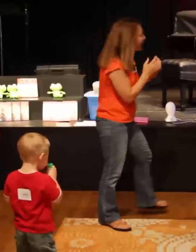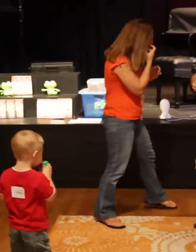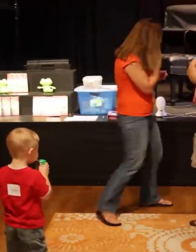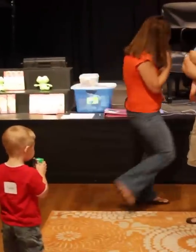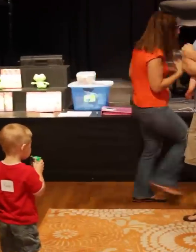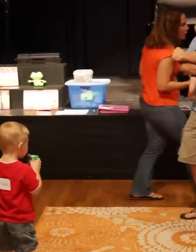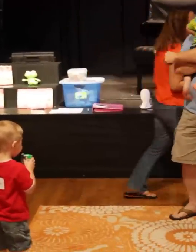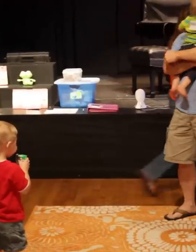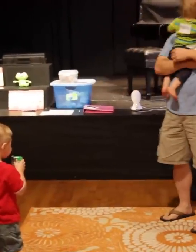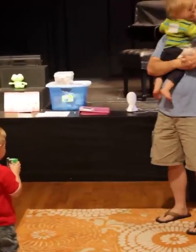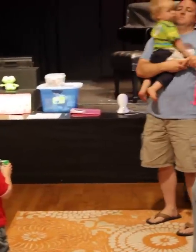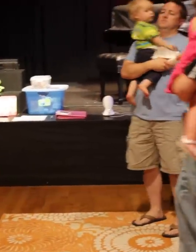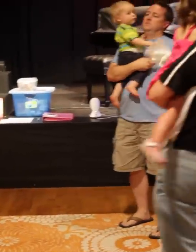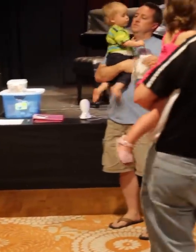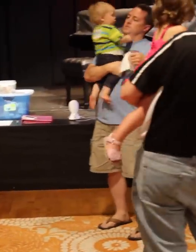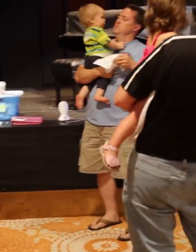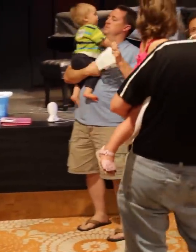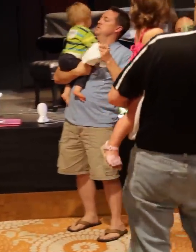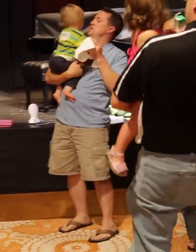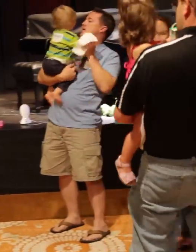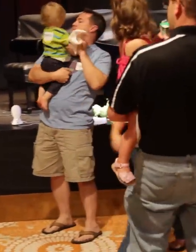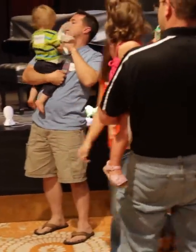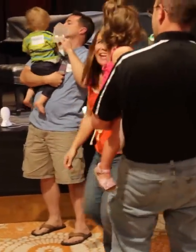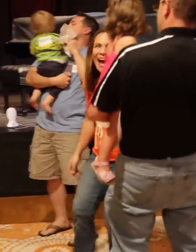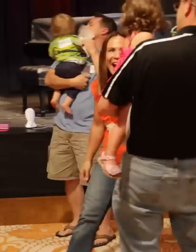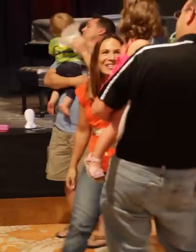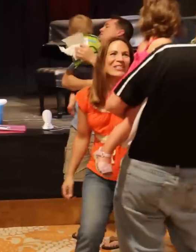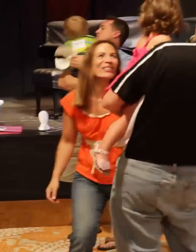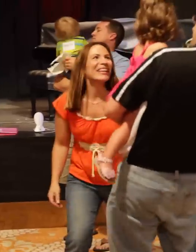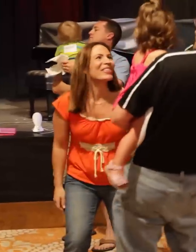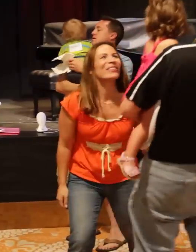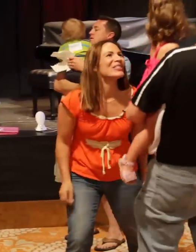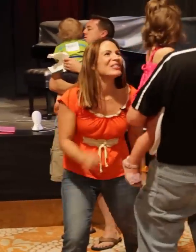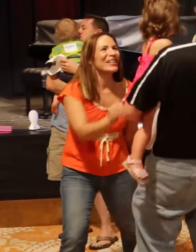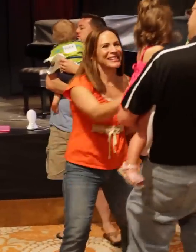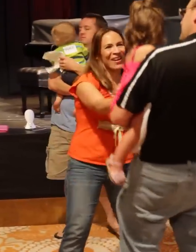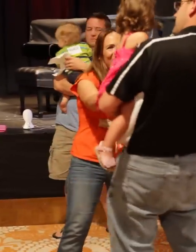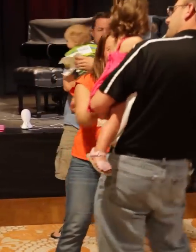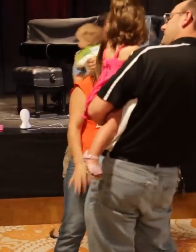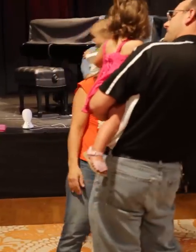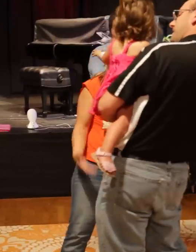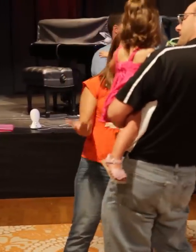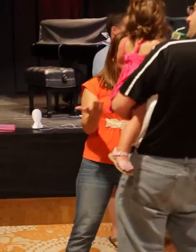I knew you could do it I knew all along I knew you'd get through it so I wrote you this song